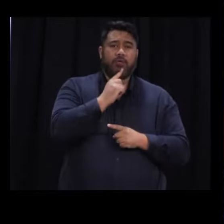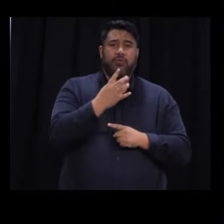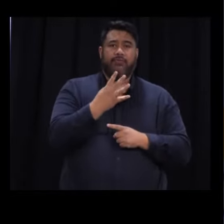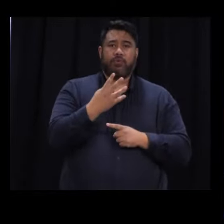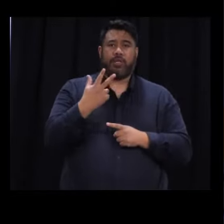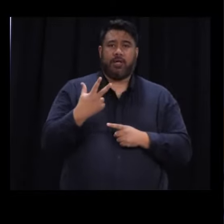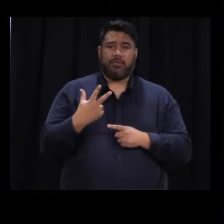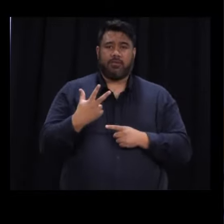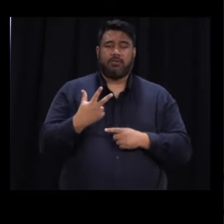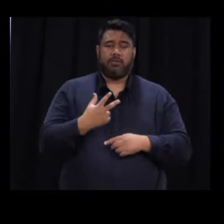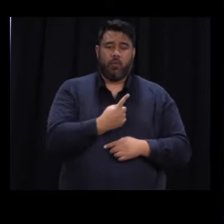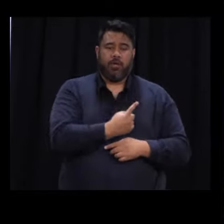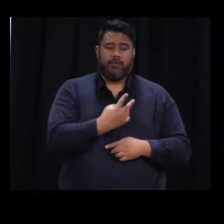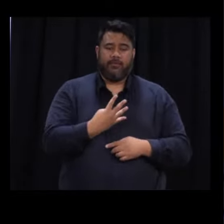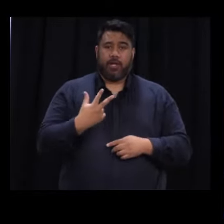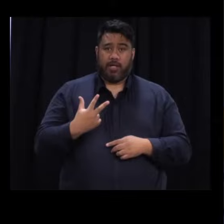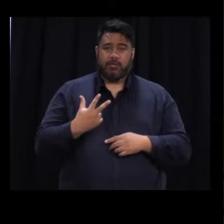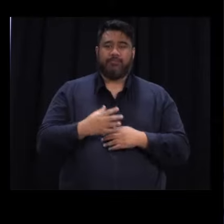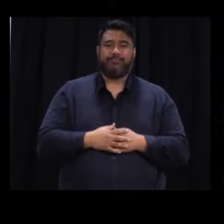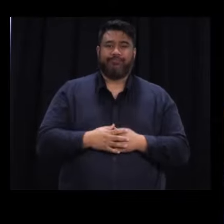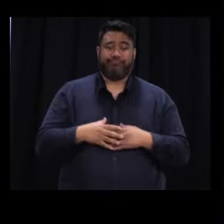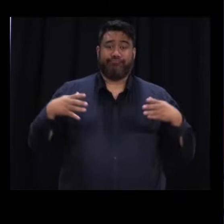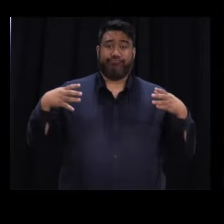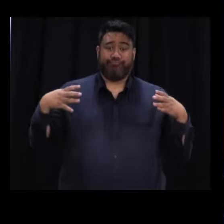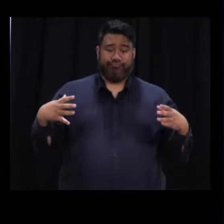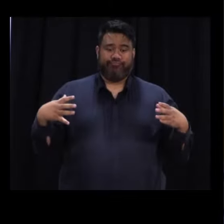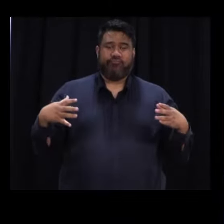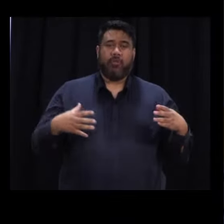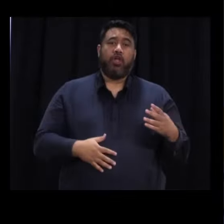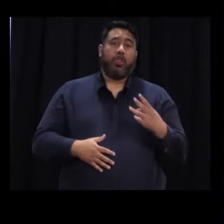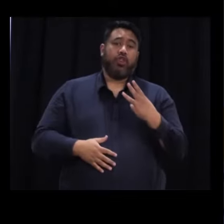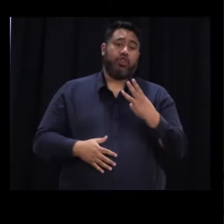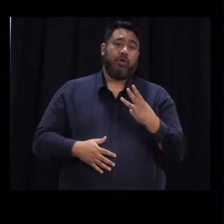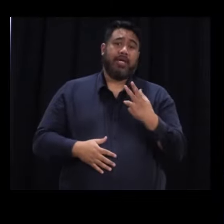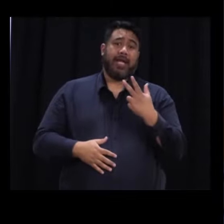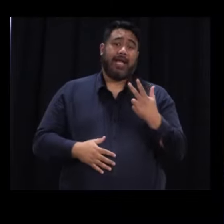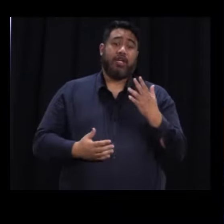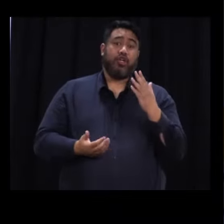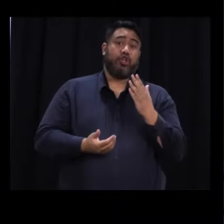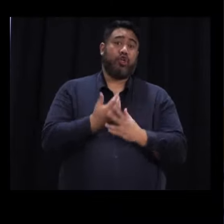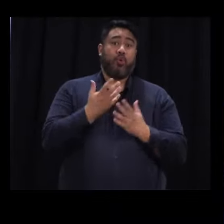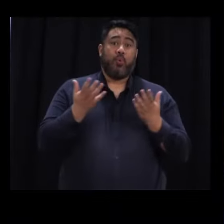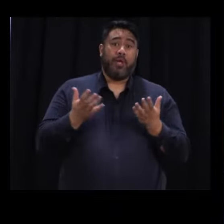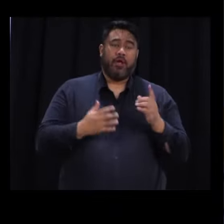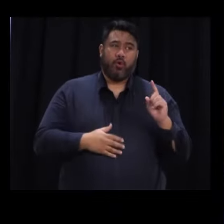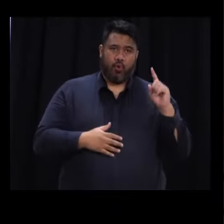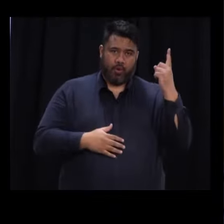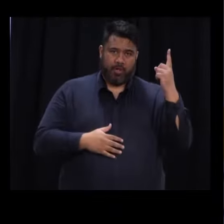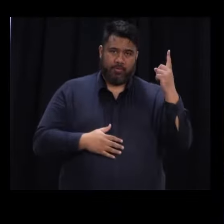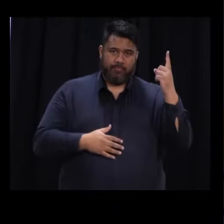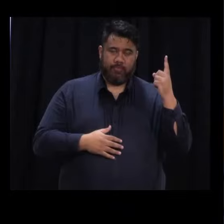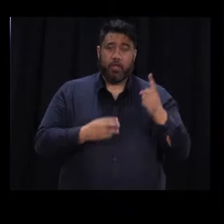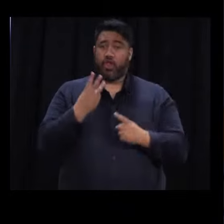confirmed cases associate with the Auckland community outbreak